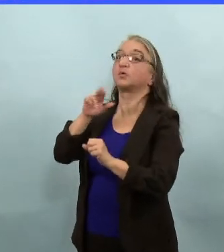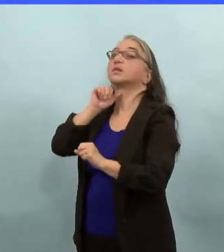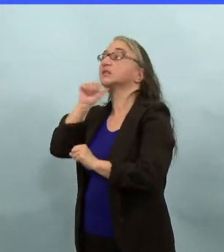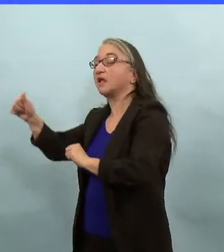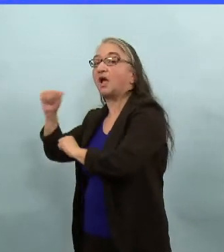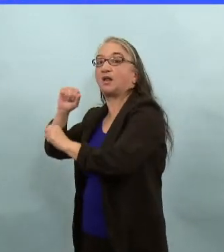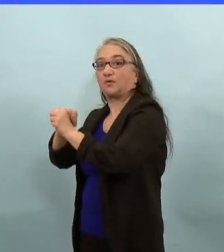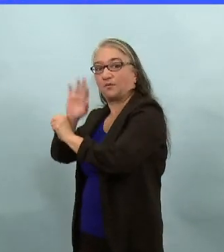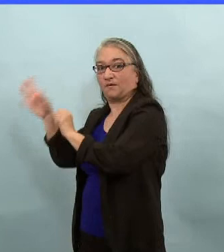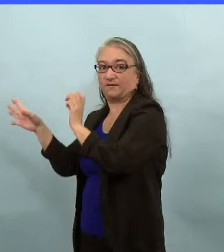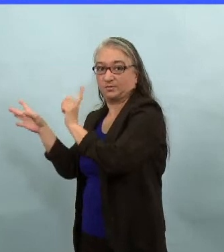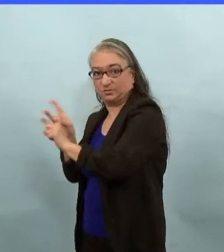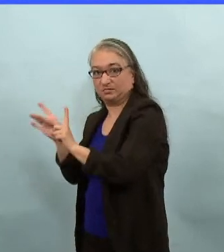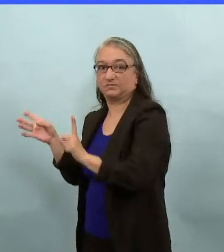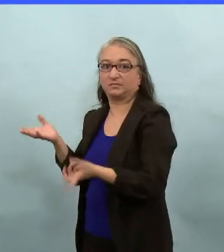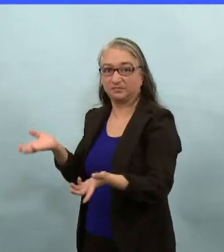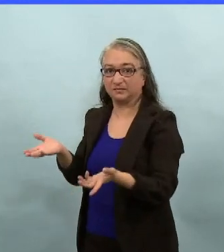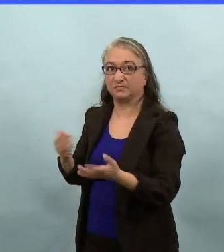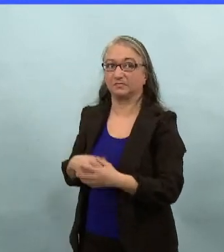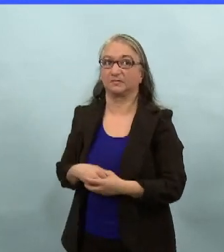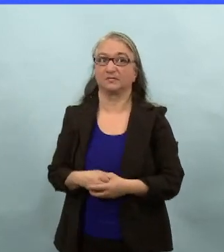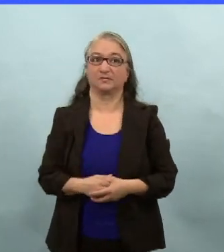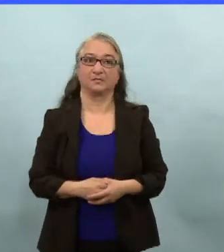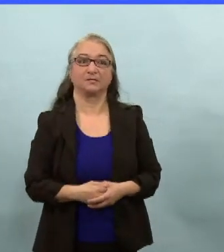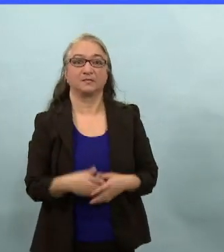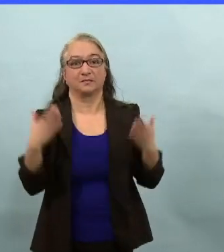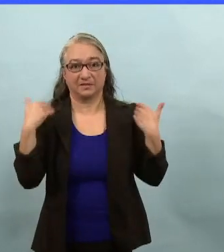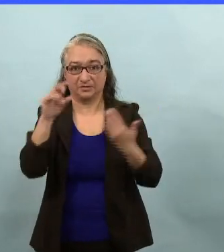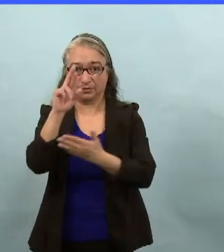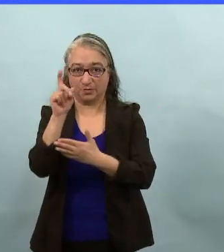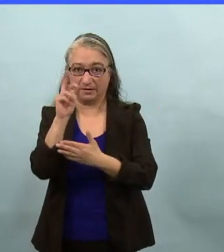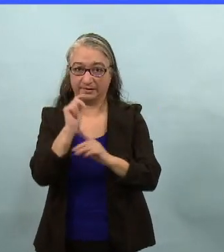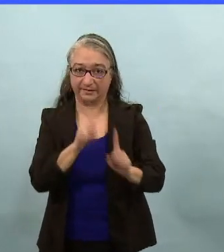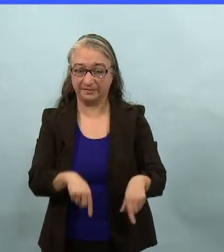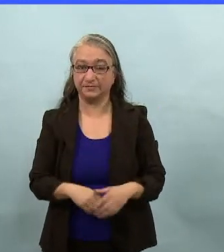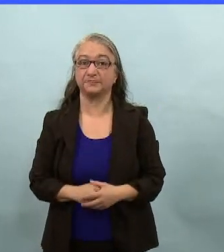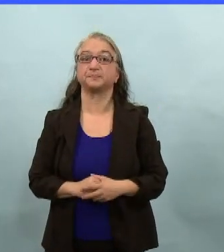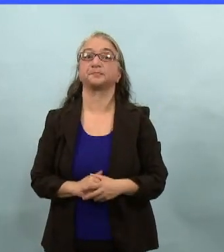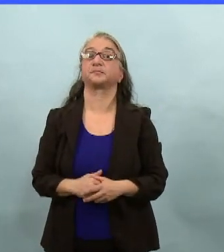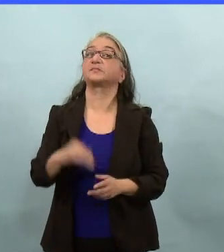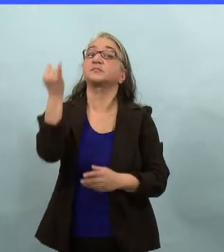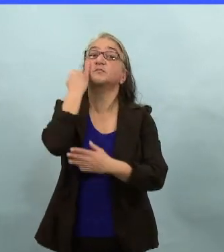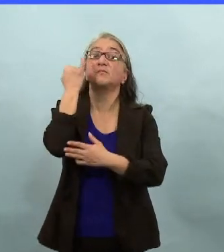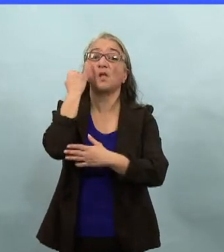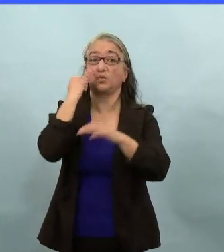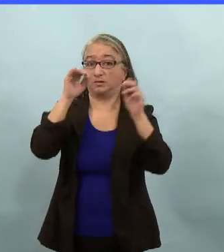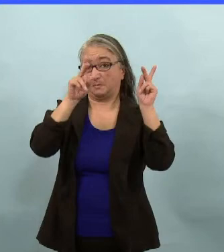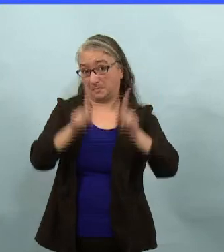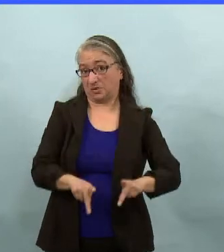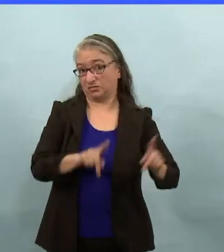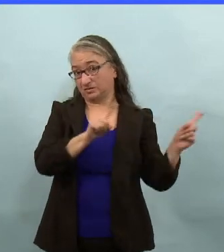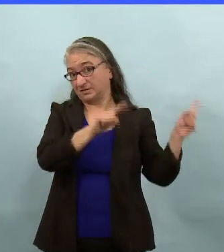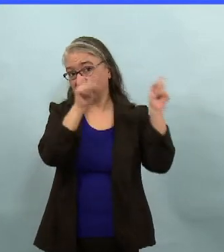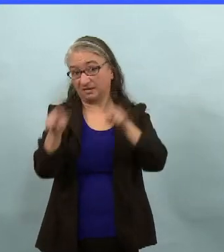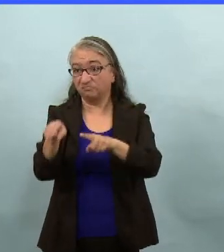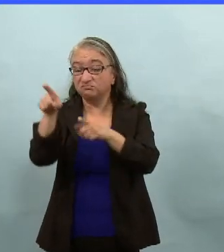for for pre-op because they they broke their their ankle and their ankle is is going to be